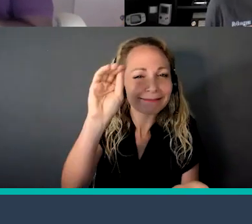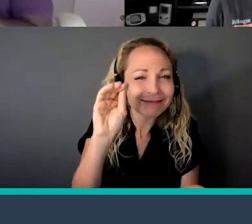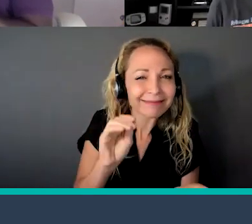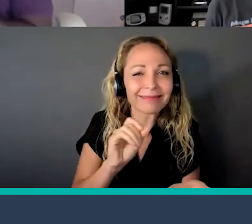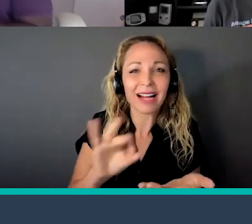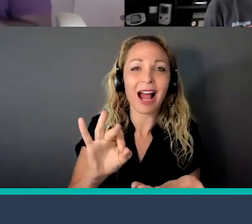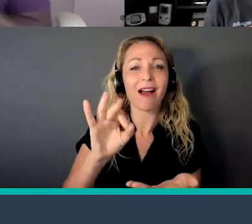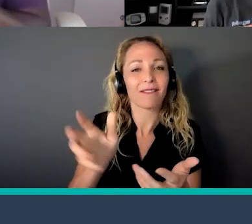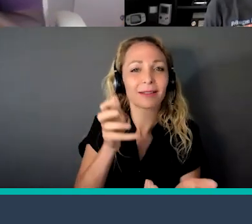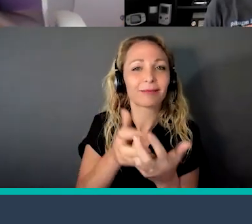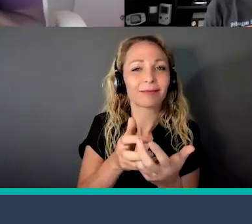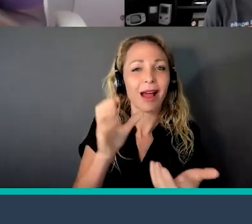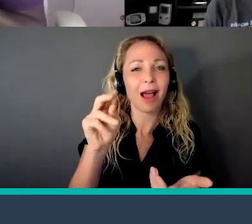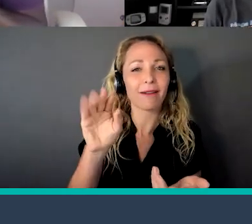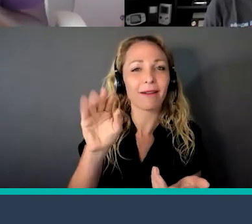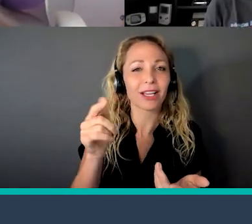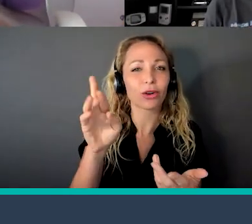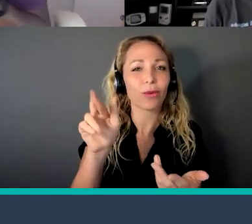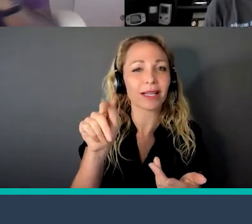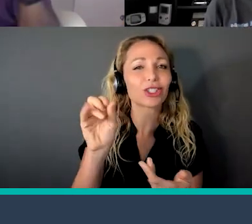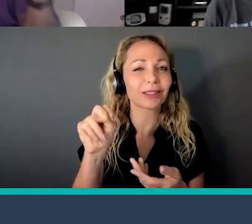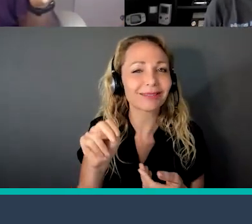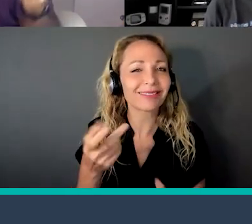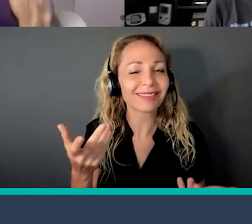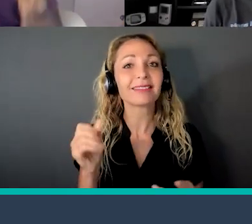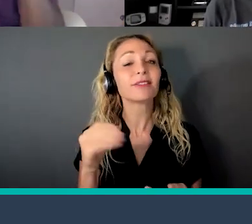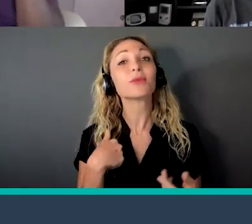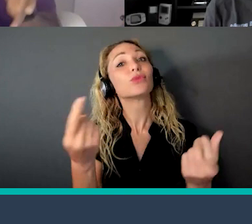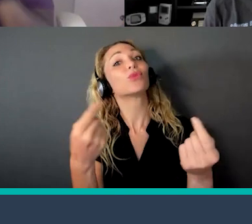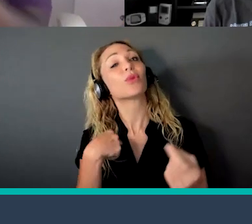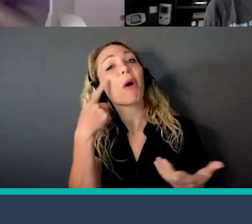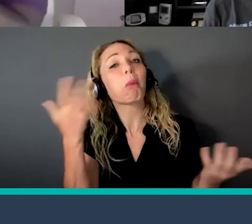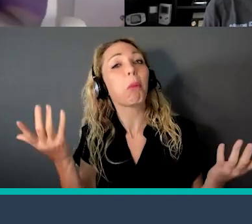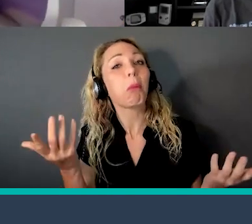CONFIGURATION OF INTEGRATIONS. OKAY, HOW DO WE GET THIS INTO HubSpot?